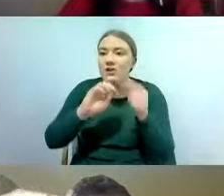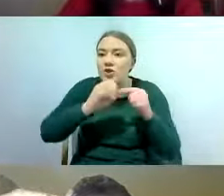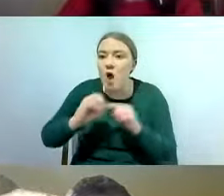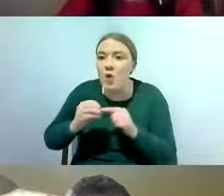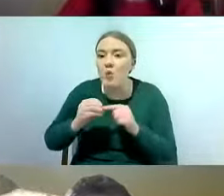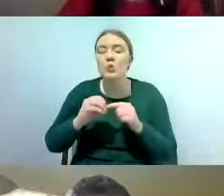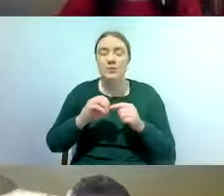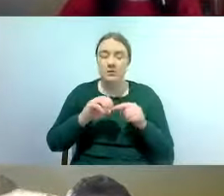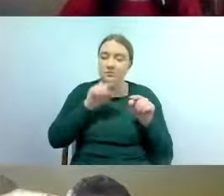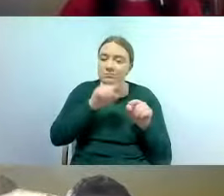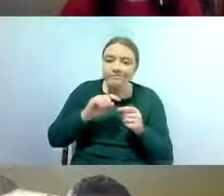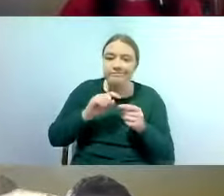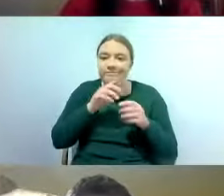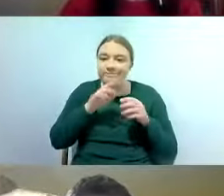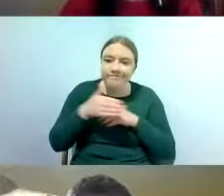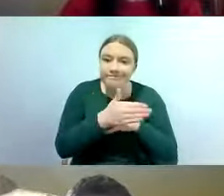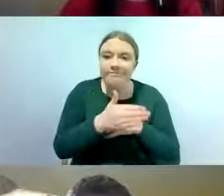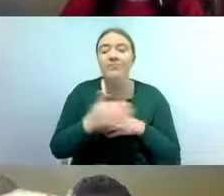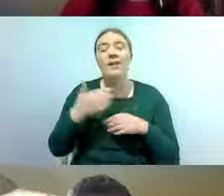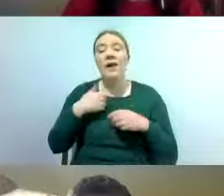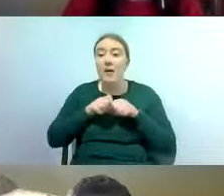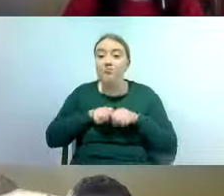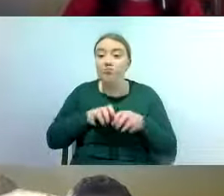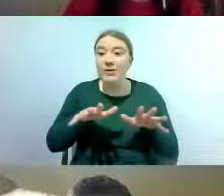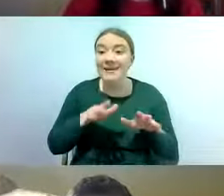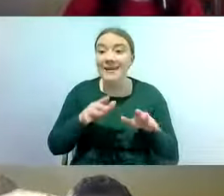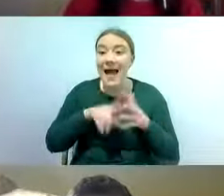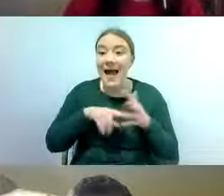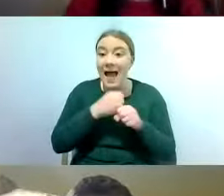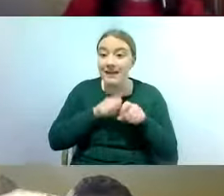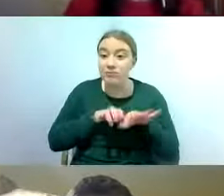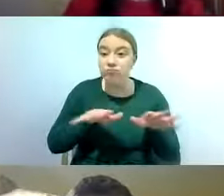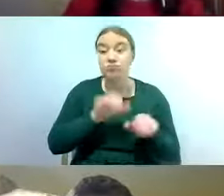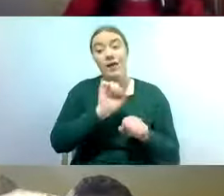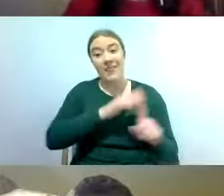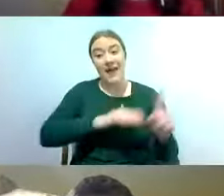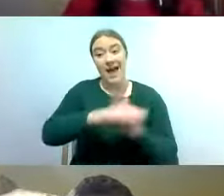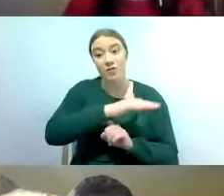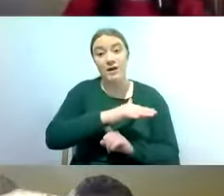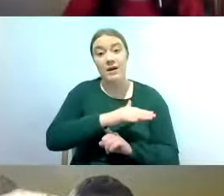and they also spawn their eggs within it and the family that printed is the carp family